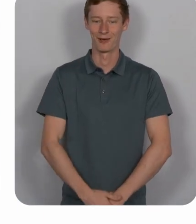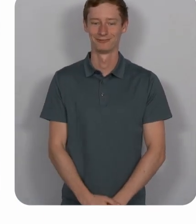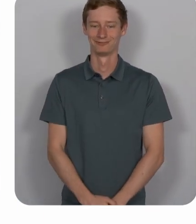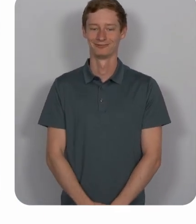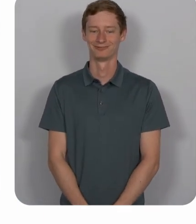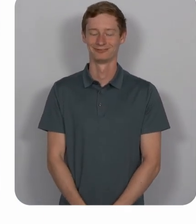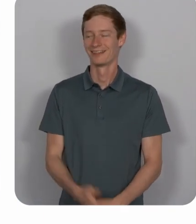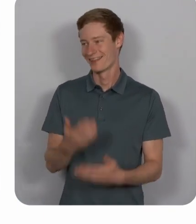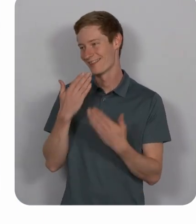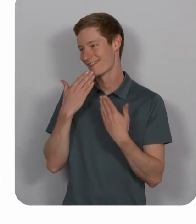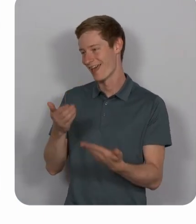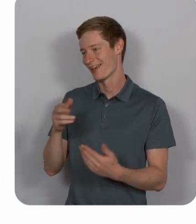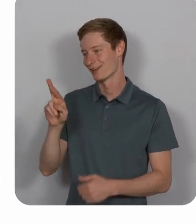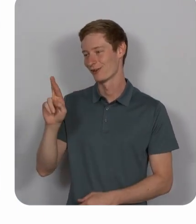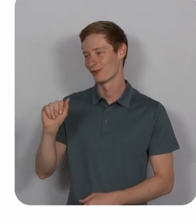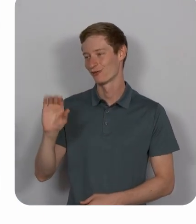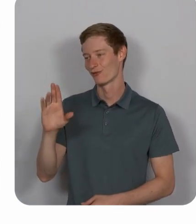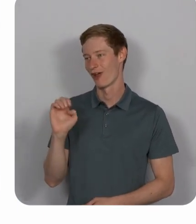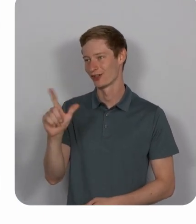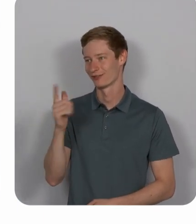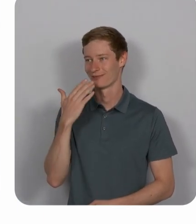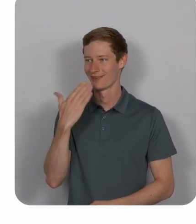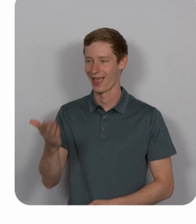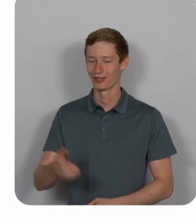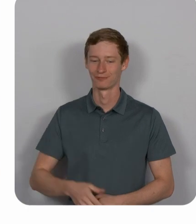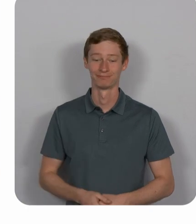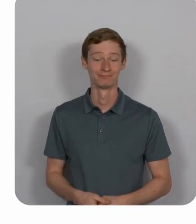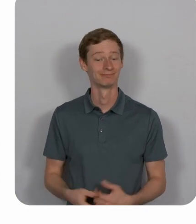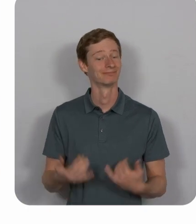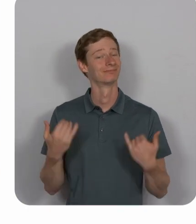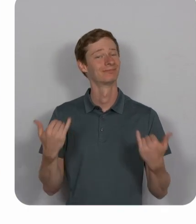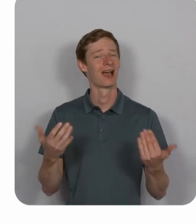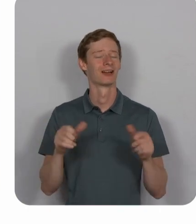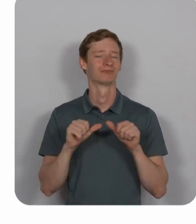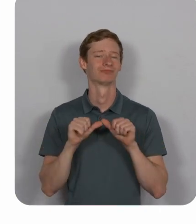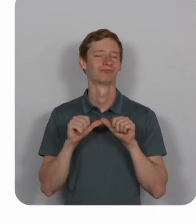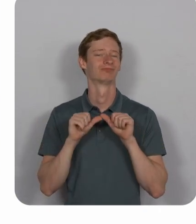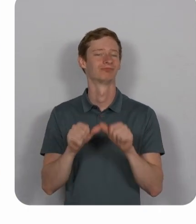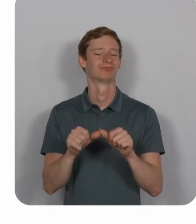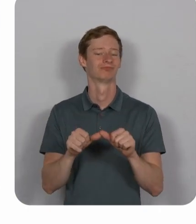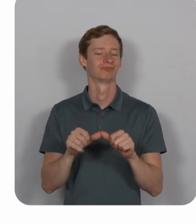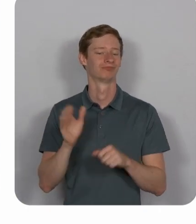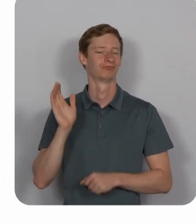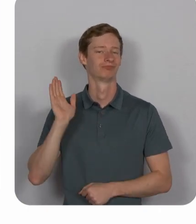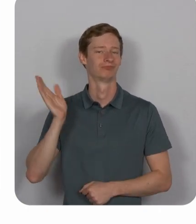Thank you, Rachel. Let’s continue introducing another feature